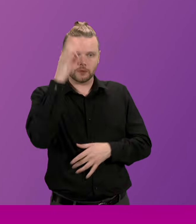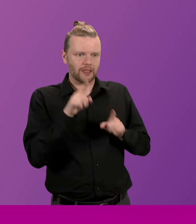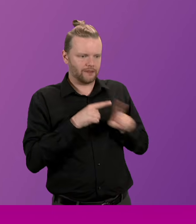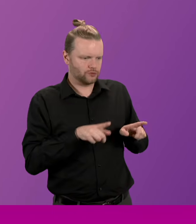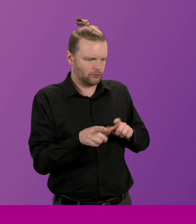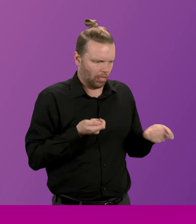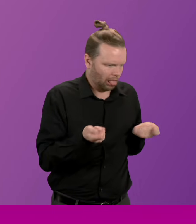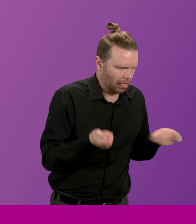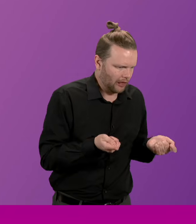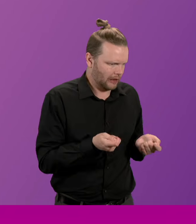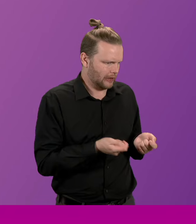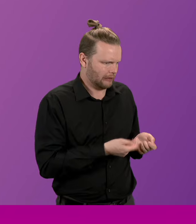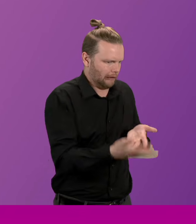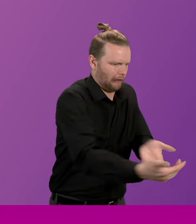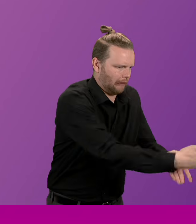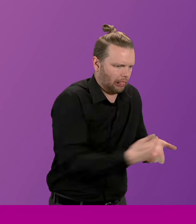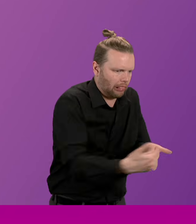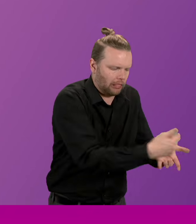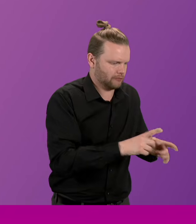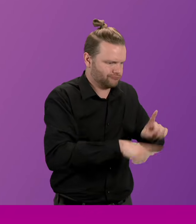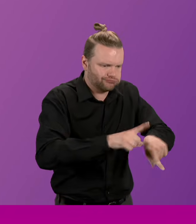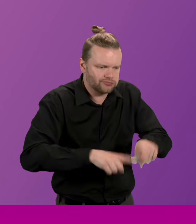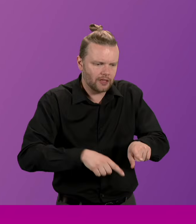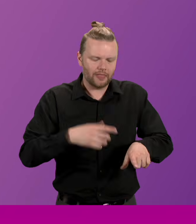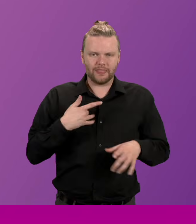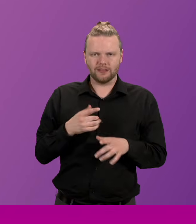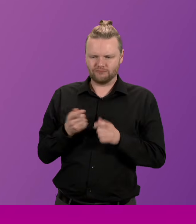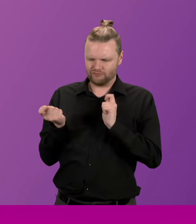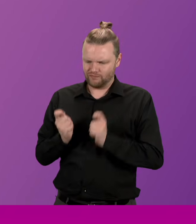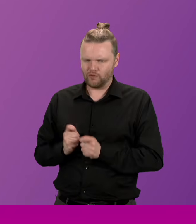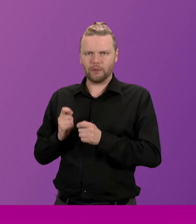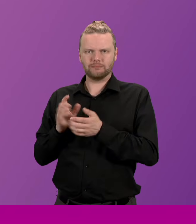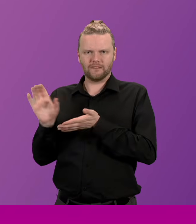and that reform of funding should occur sooner rather than later?